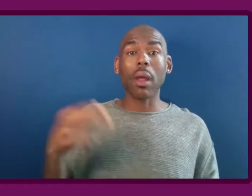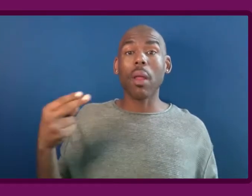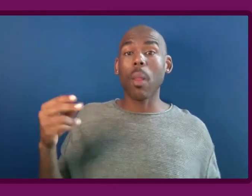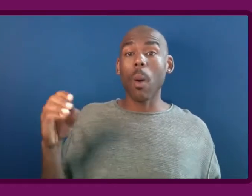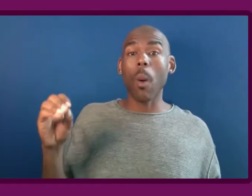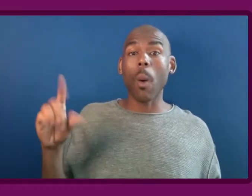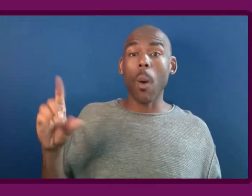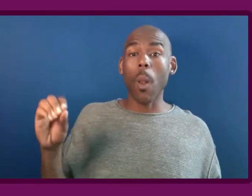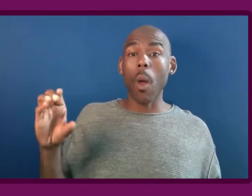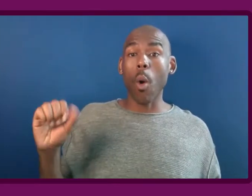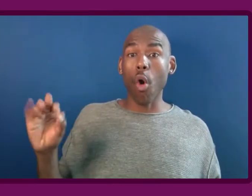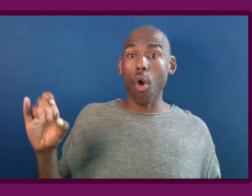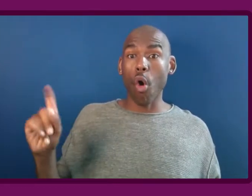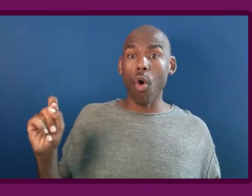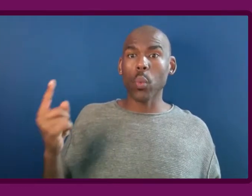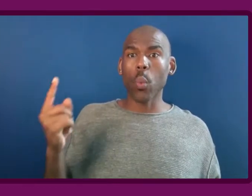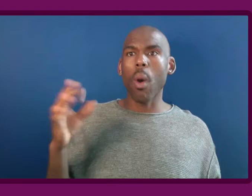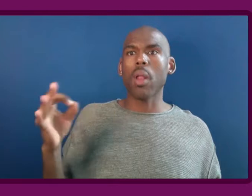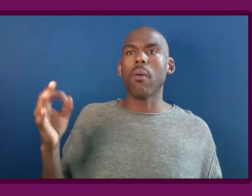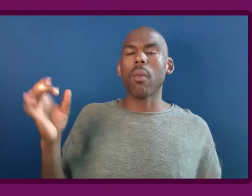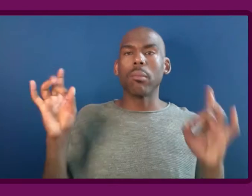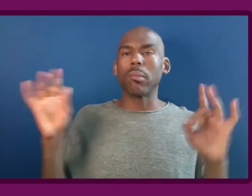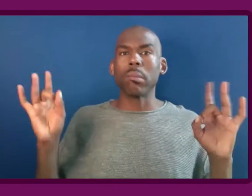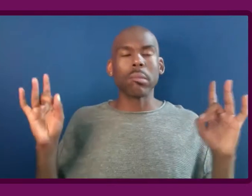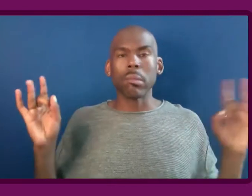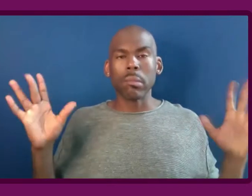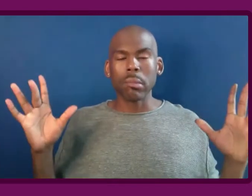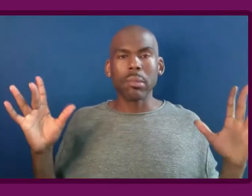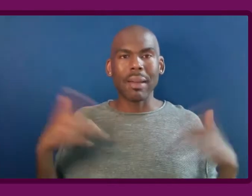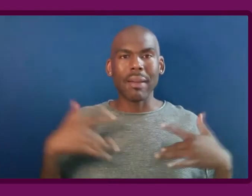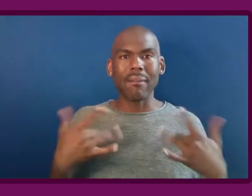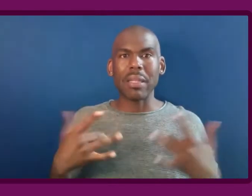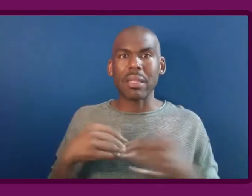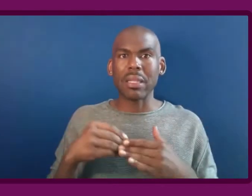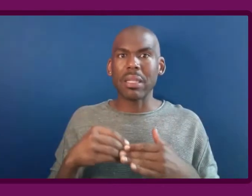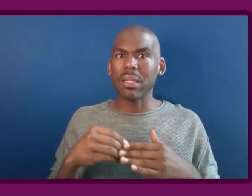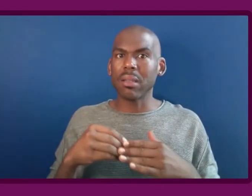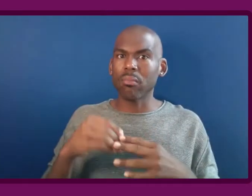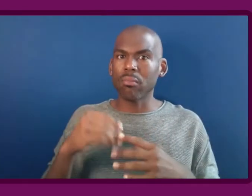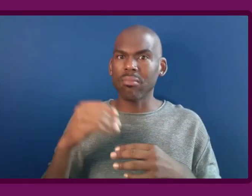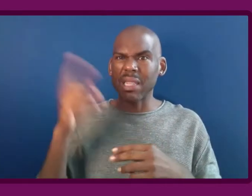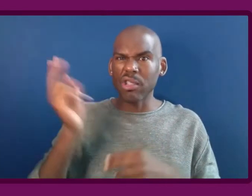the Holocaust, which is one of the most horrible moments in the history of mankind, when Hitler